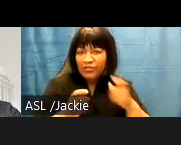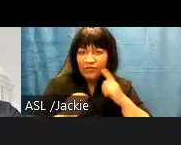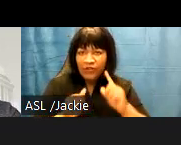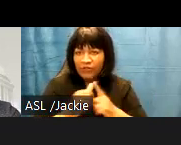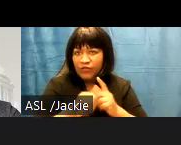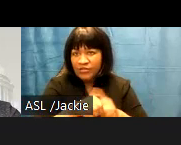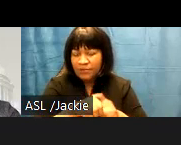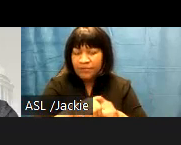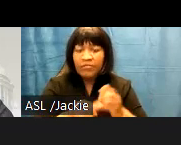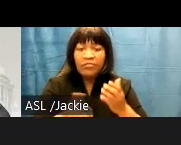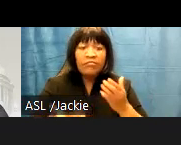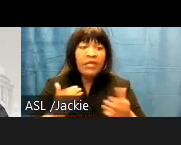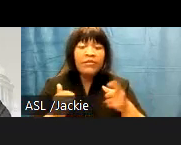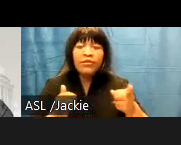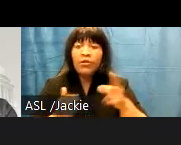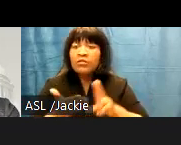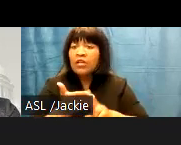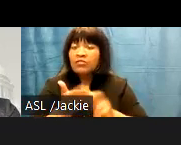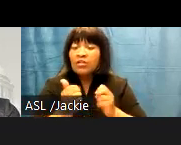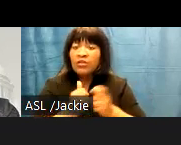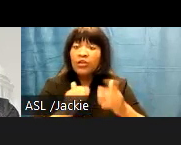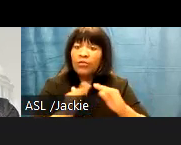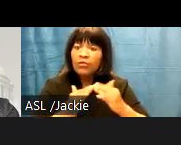You may want to opt with a community organization or